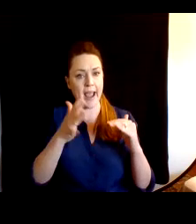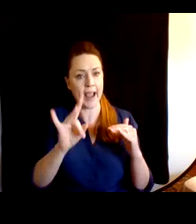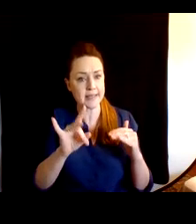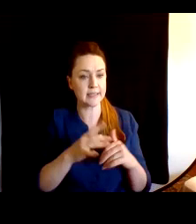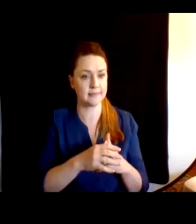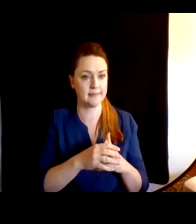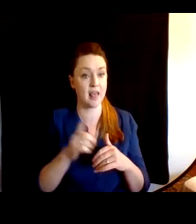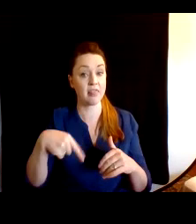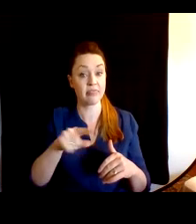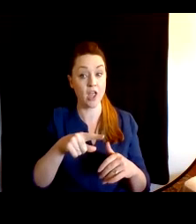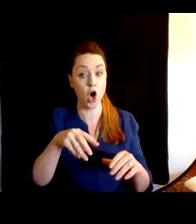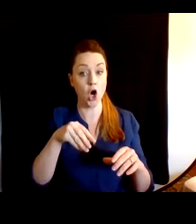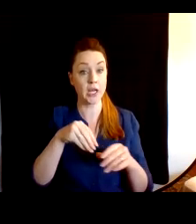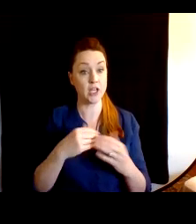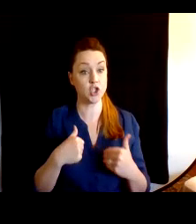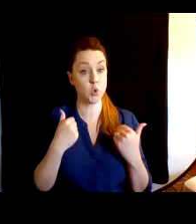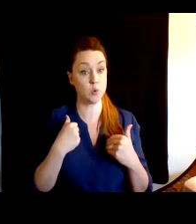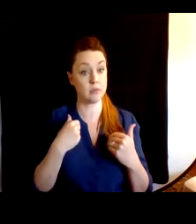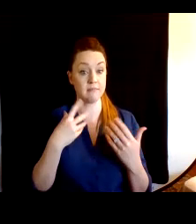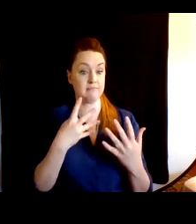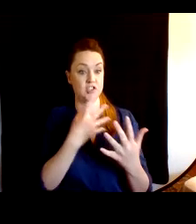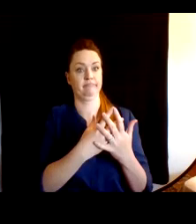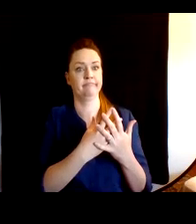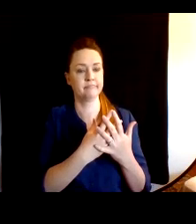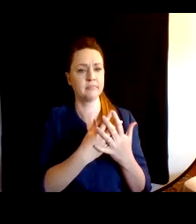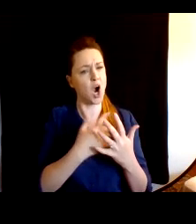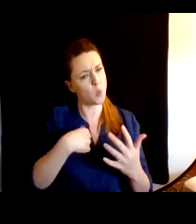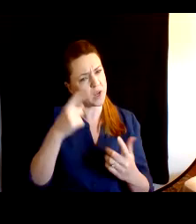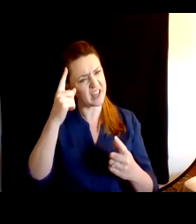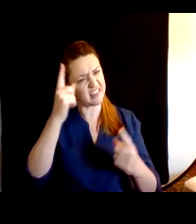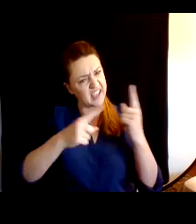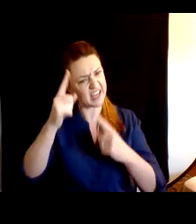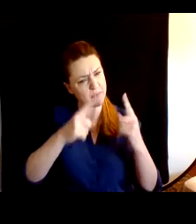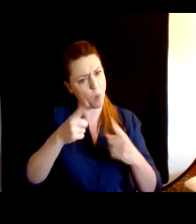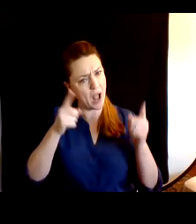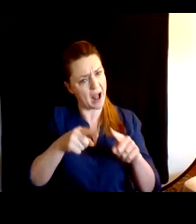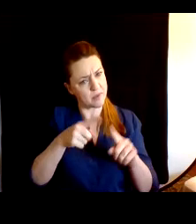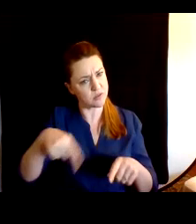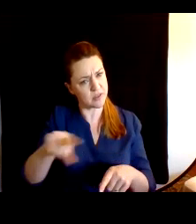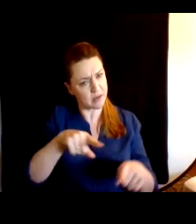who are in youth detention centers. Are we having conversations about what happens to them during the disaster?